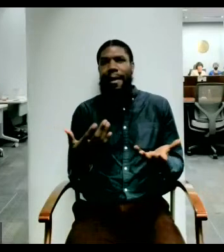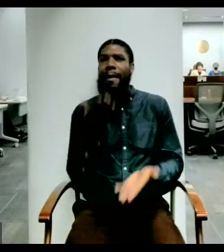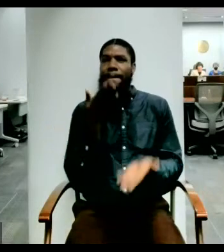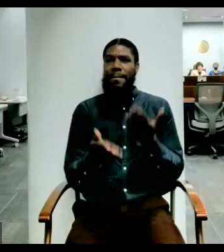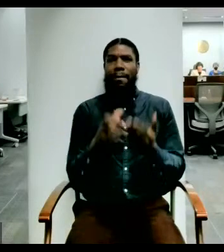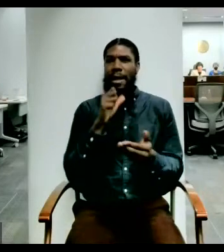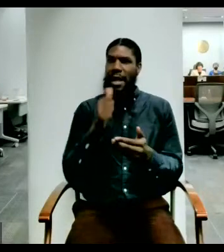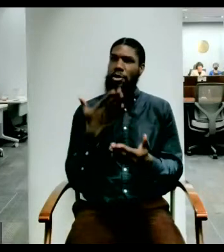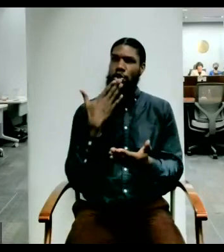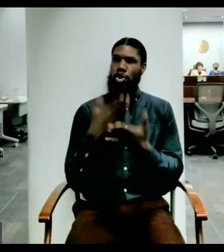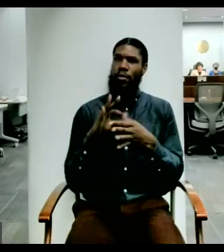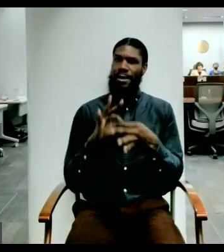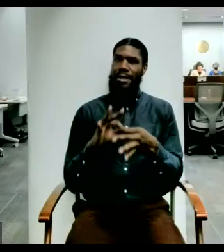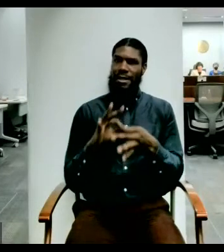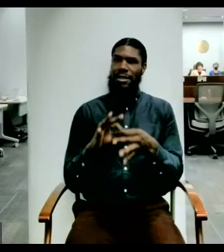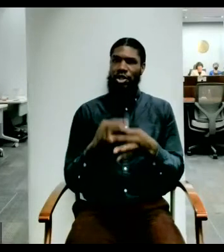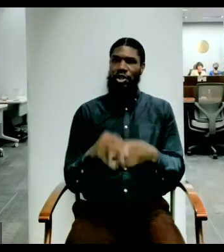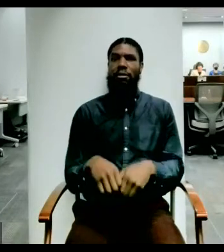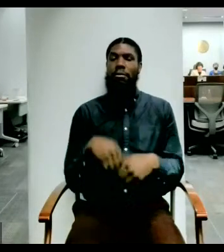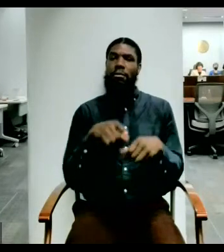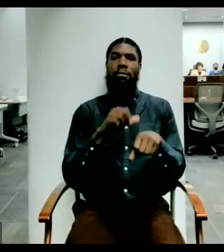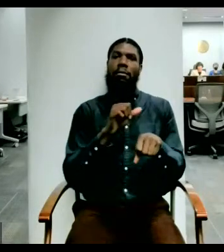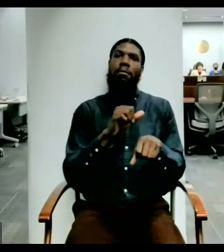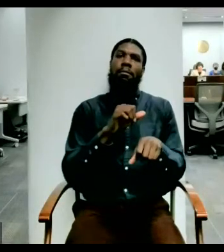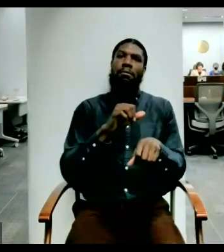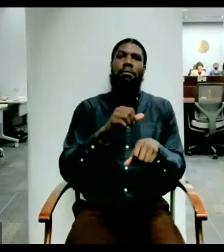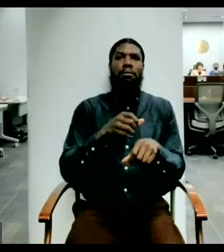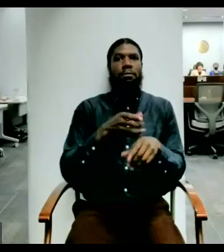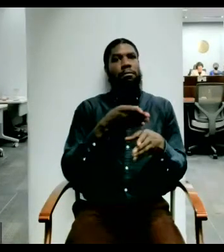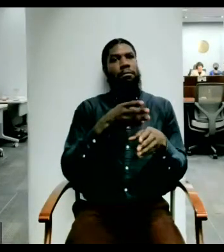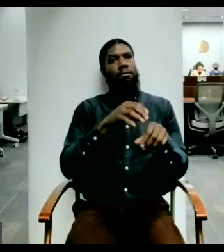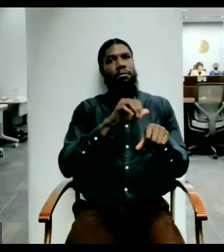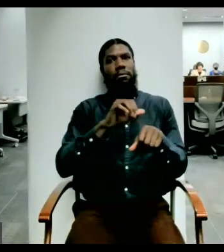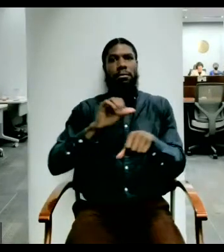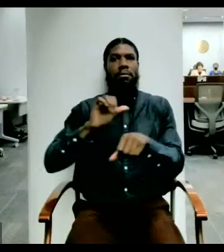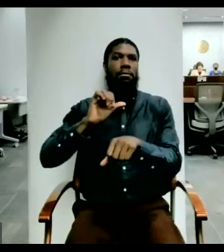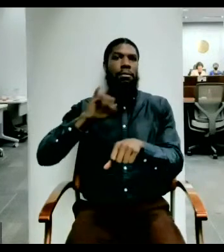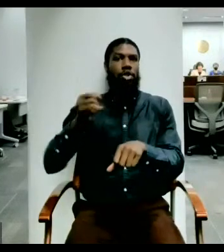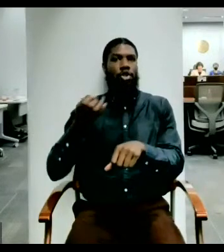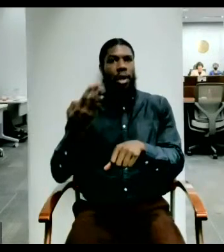one that a worker has decided on their own to start their own business, to solicit their